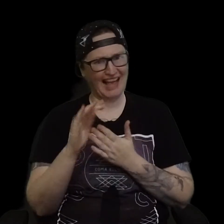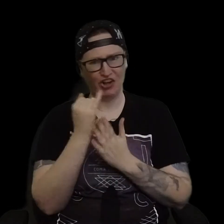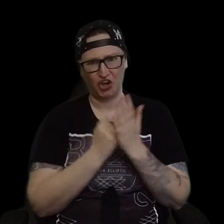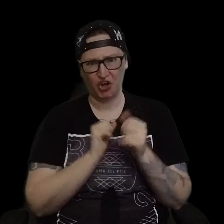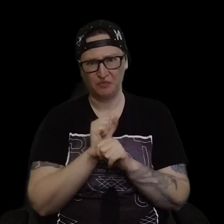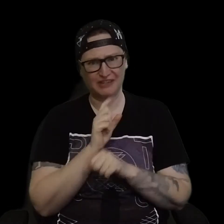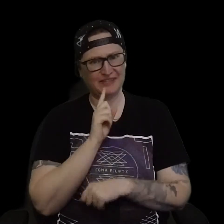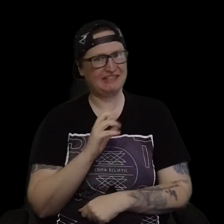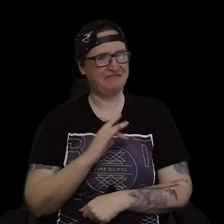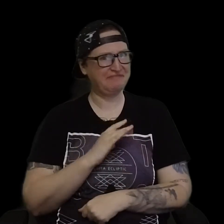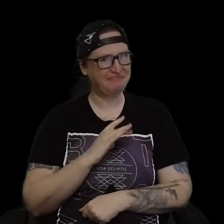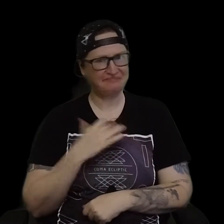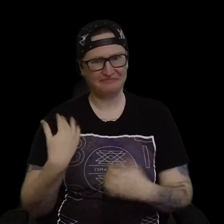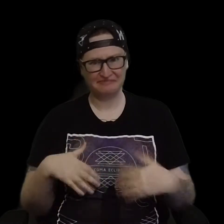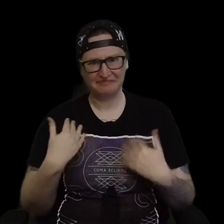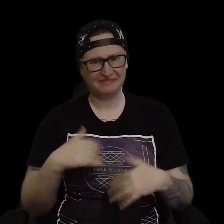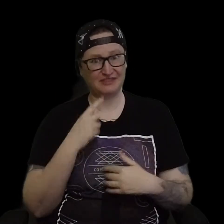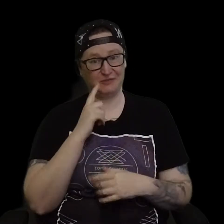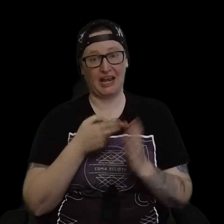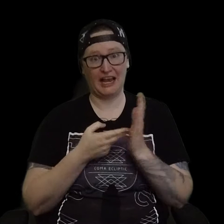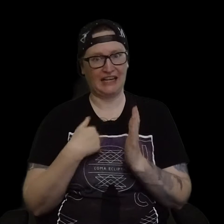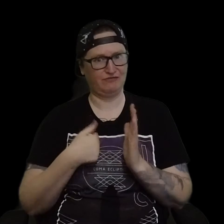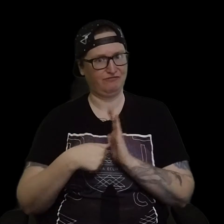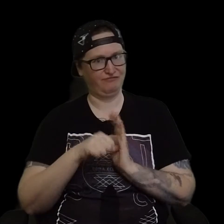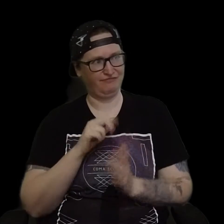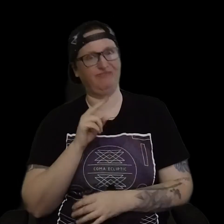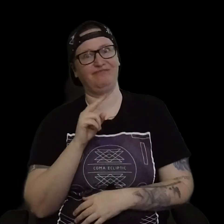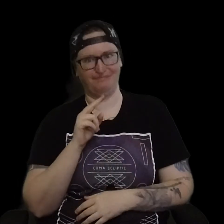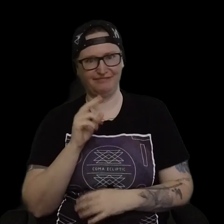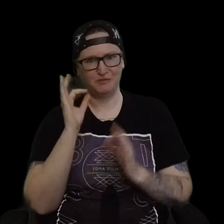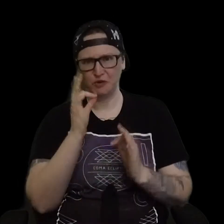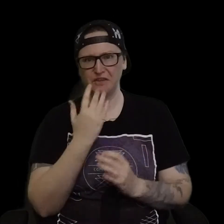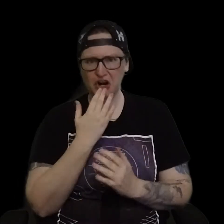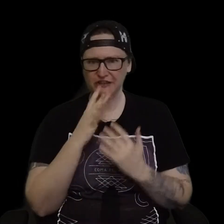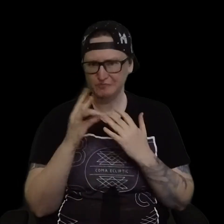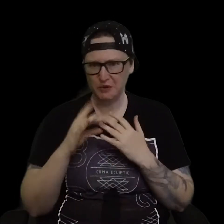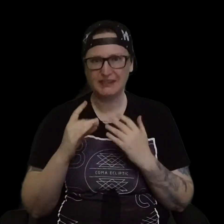is the front cover again beautiful artwork it's just amazing honestly I'm so impressed with this